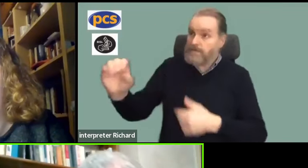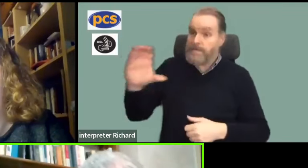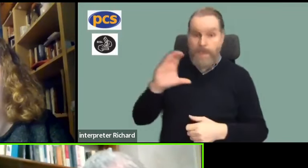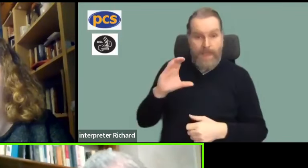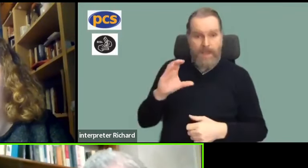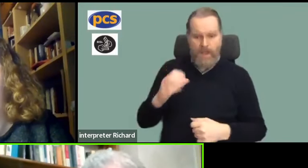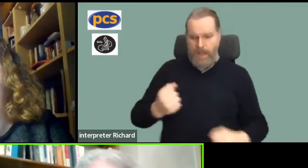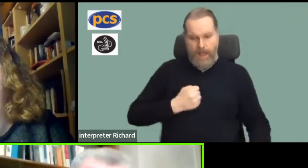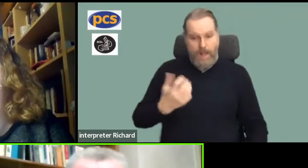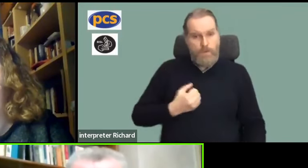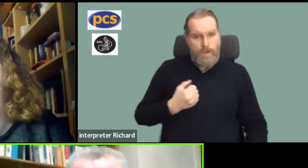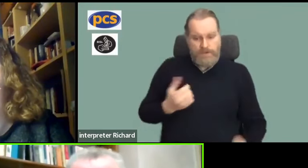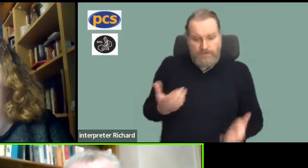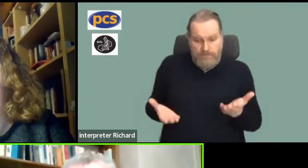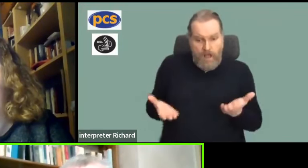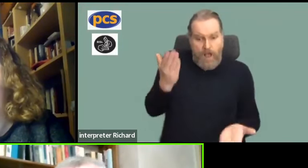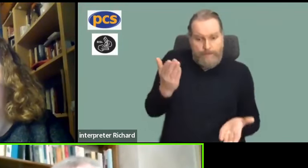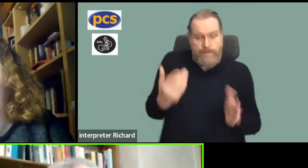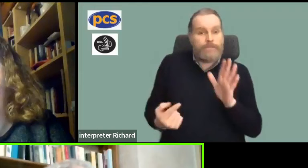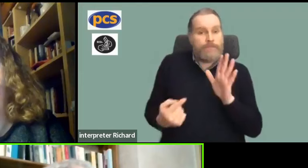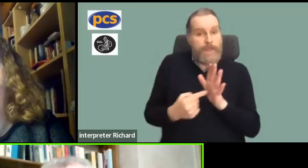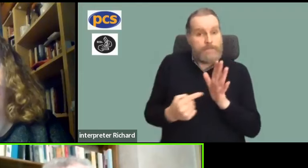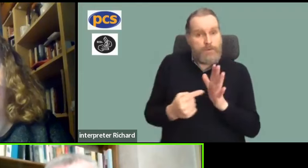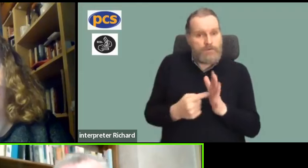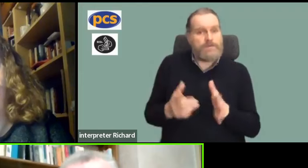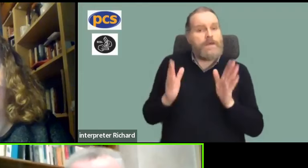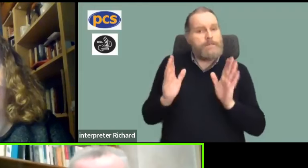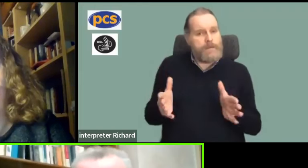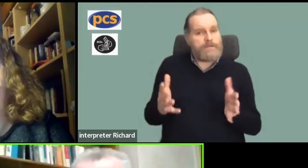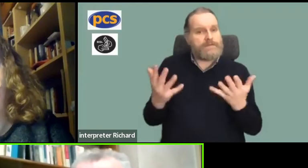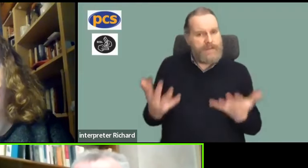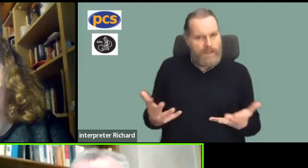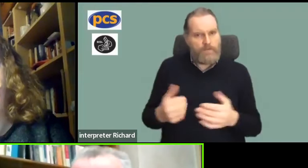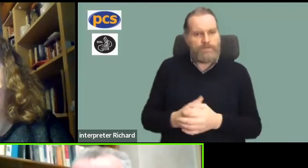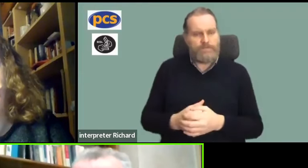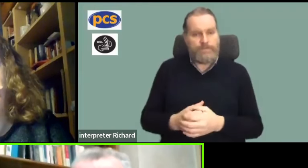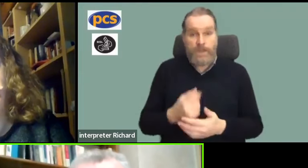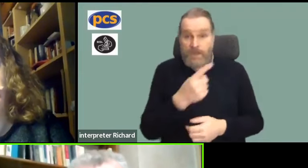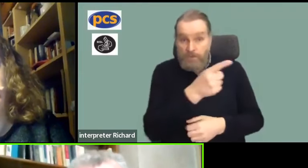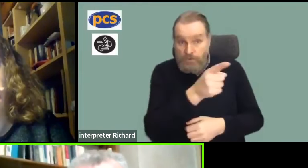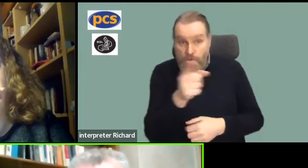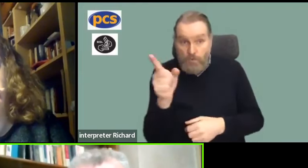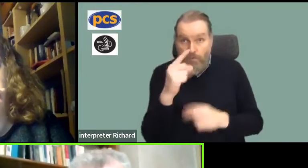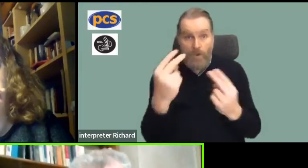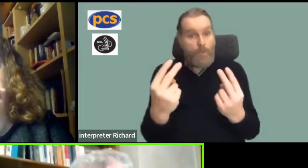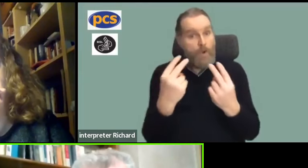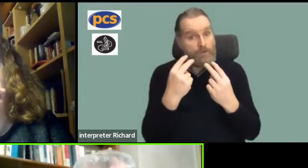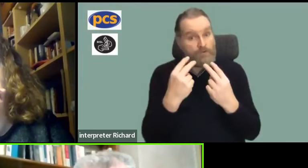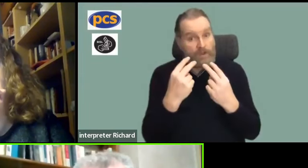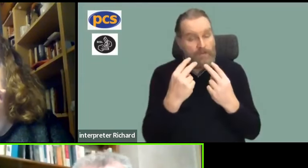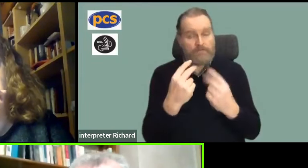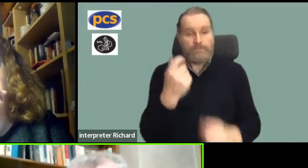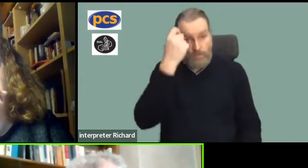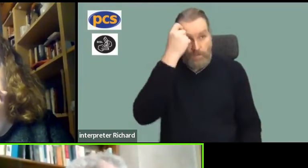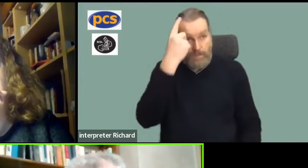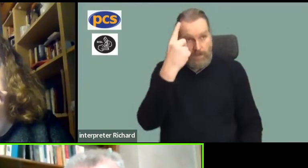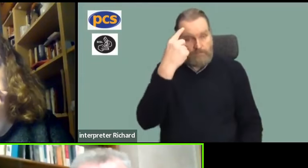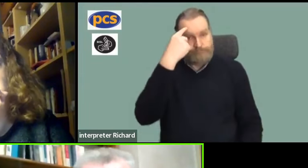they have to put money on the table, because people are d that d that money, and d that money, and they need it that money, and they need it now So what we want everybody to to want everybody to to realize is this